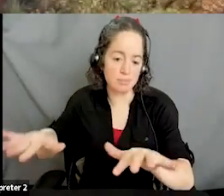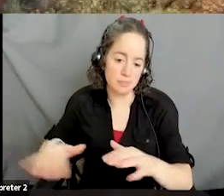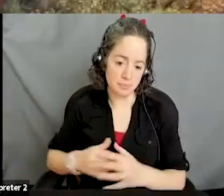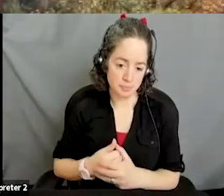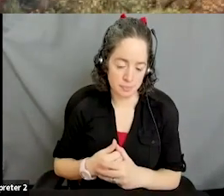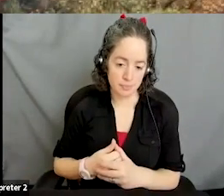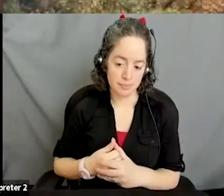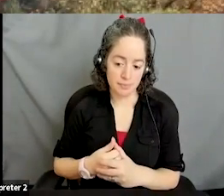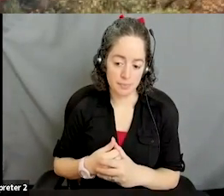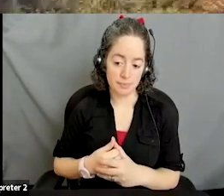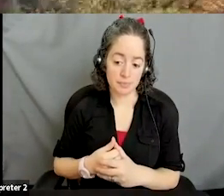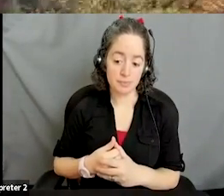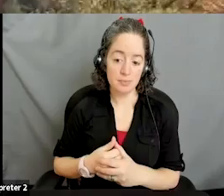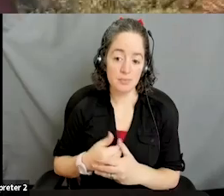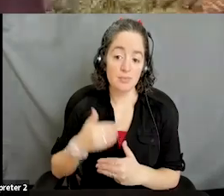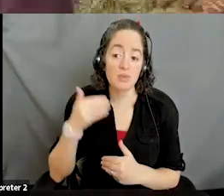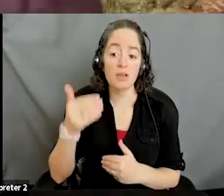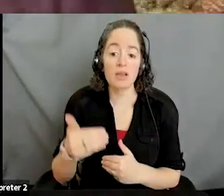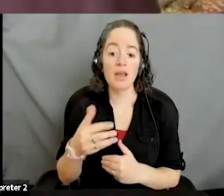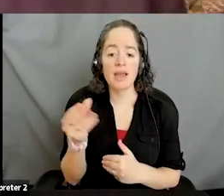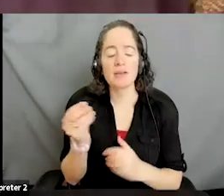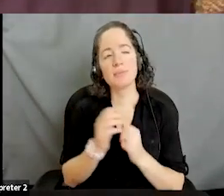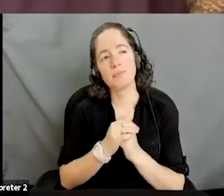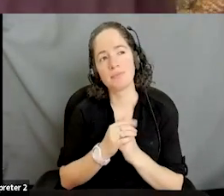Then not so much a blocker to get started,